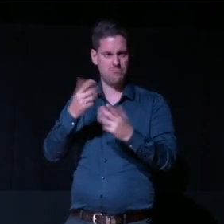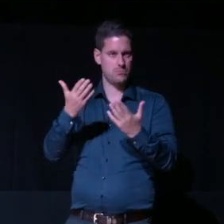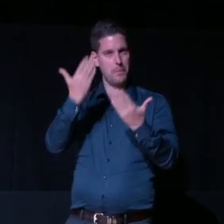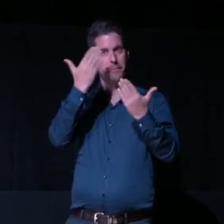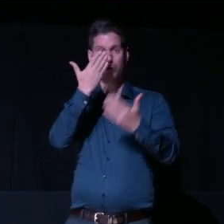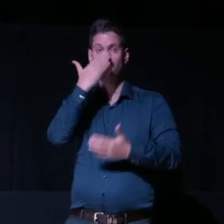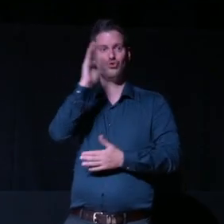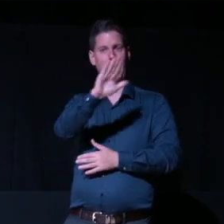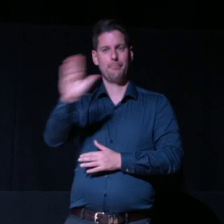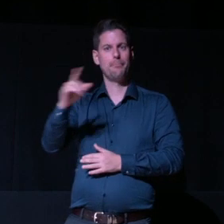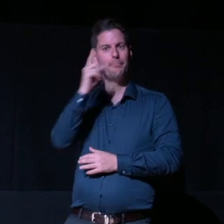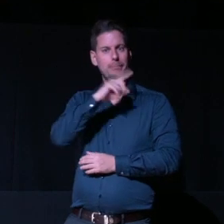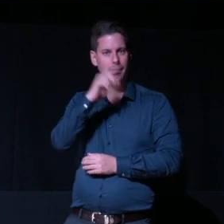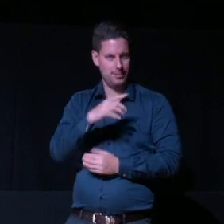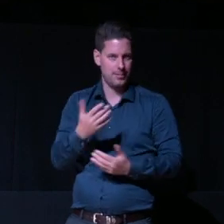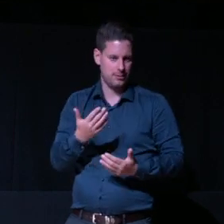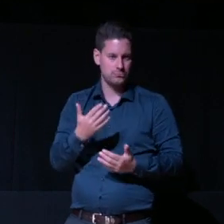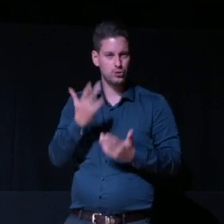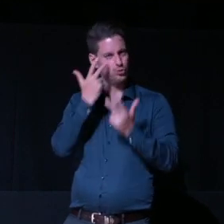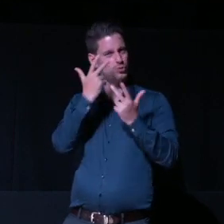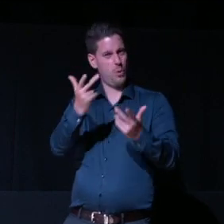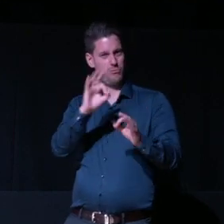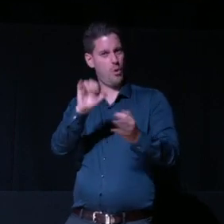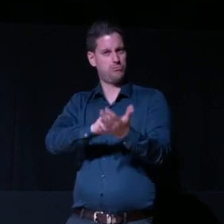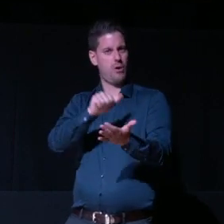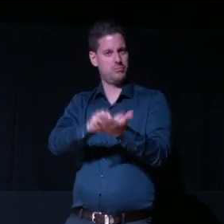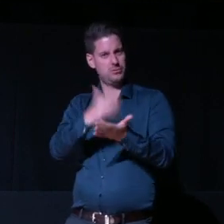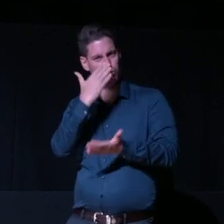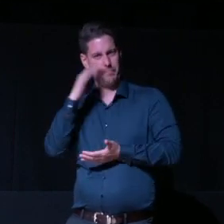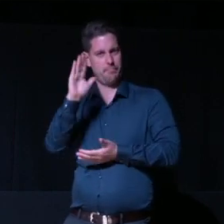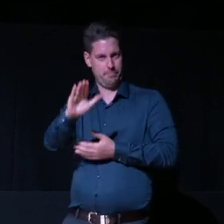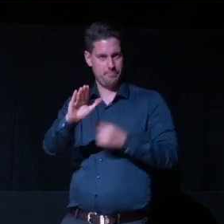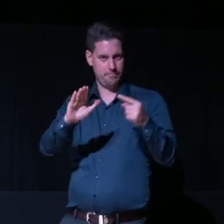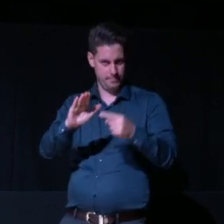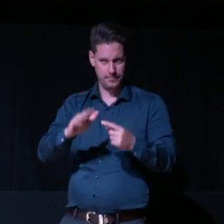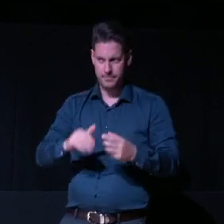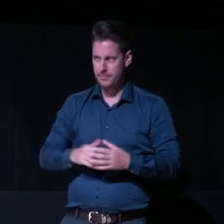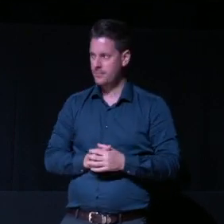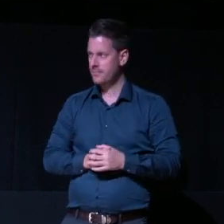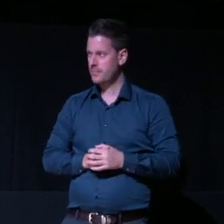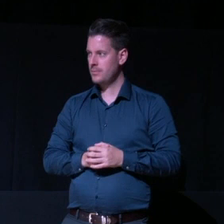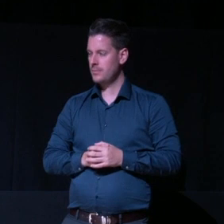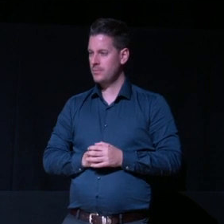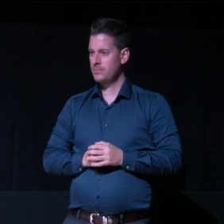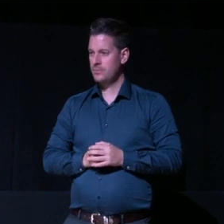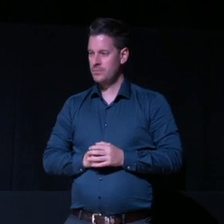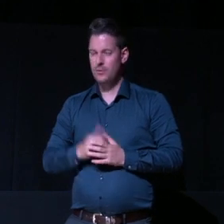As a form of signalling that it's just not on. And I don't want to draw on any specific examples